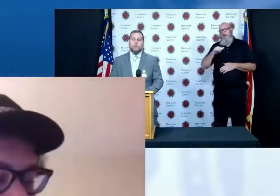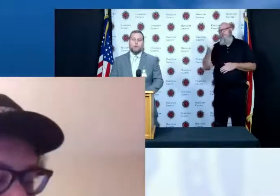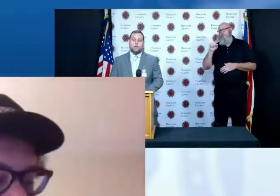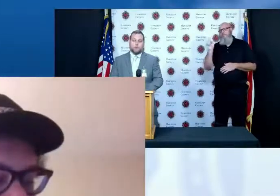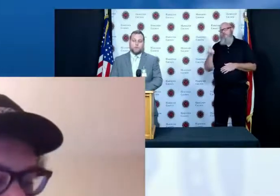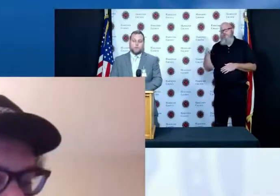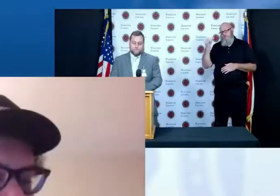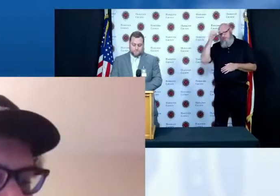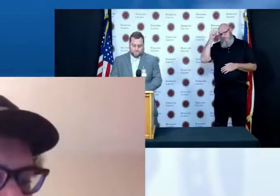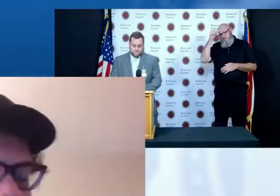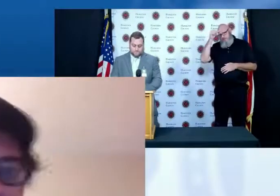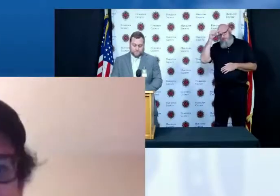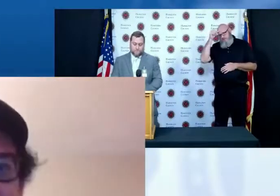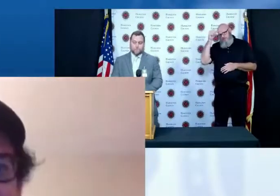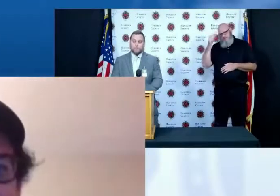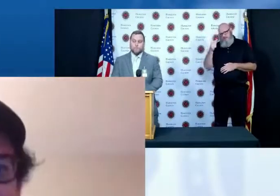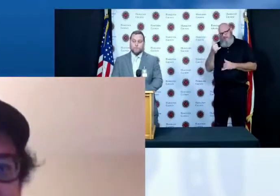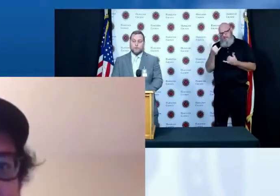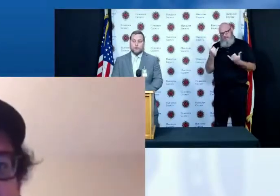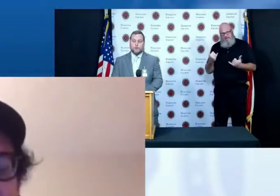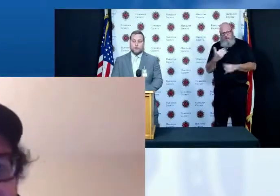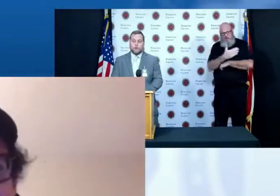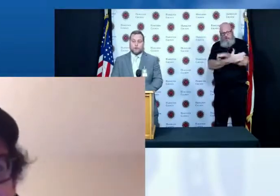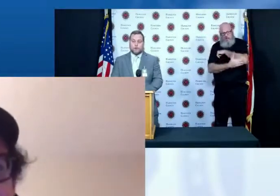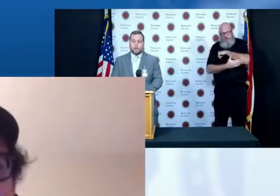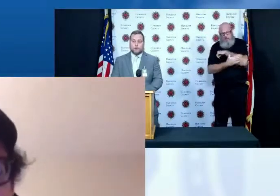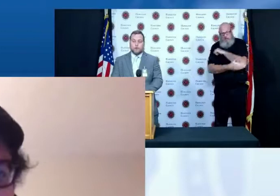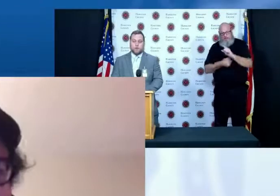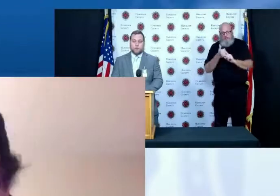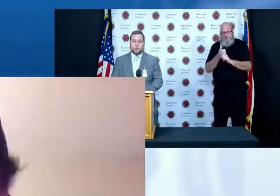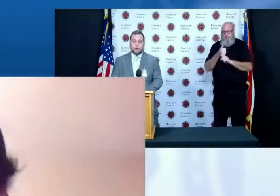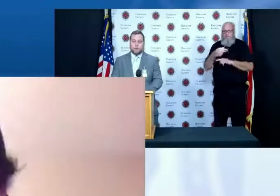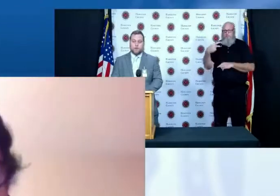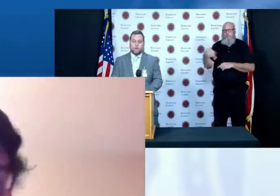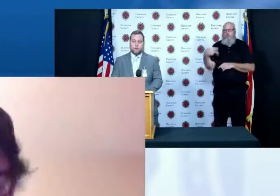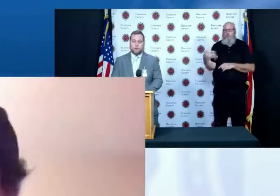given the current trends of like of cases and hospitalizations now while